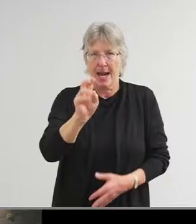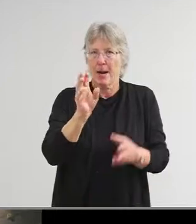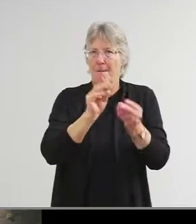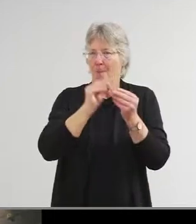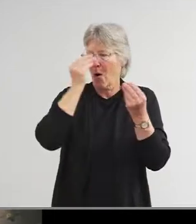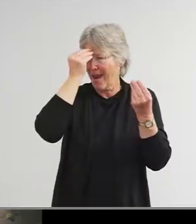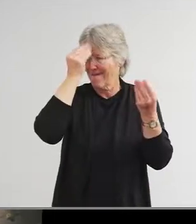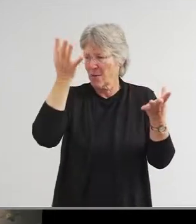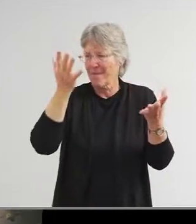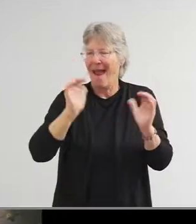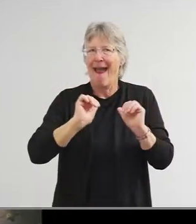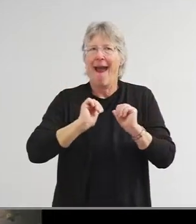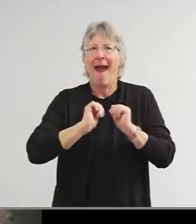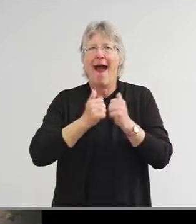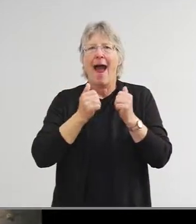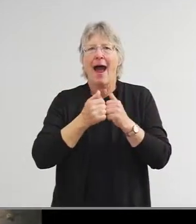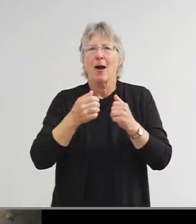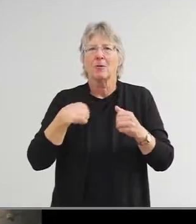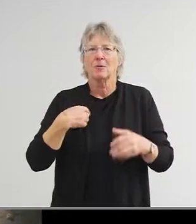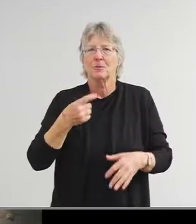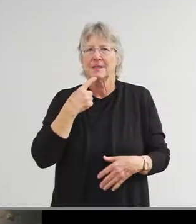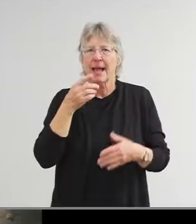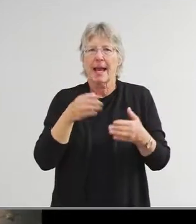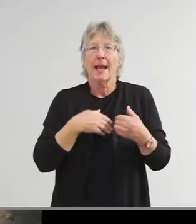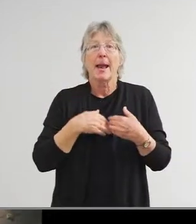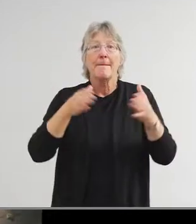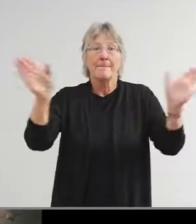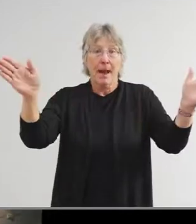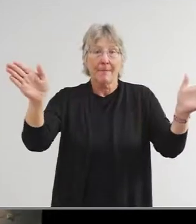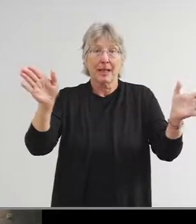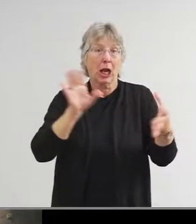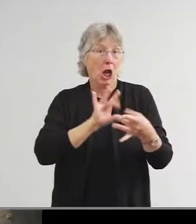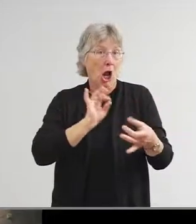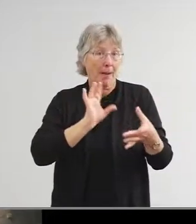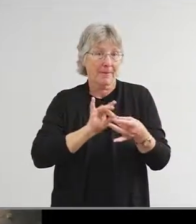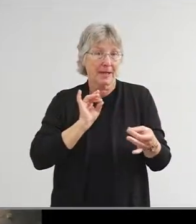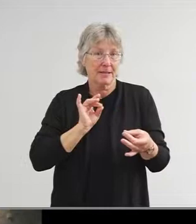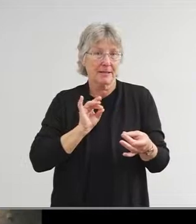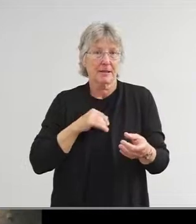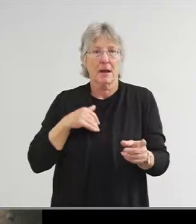about how to give public comment. As a reminder, in conformance with the Brown Act,